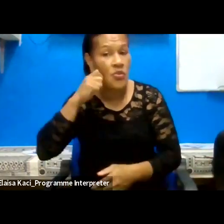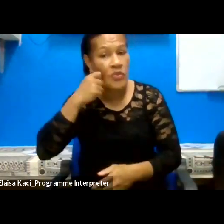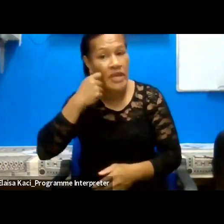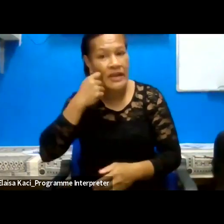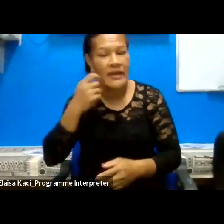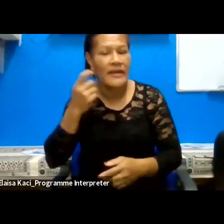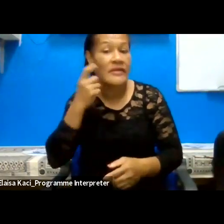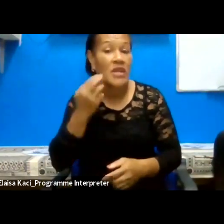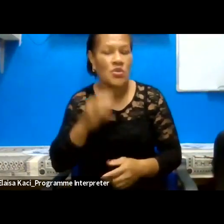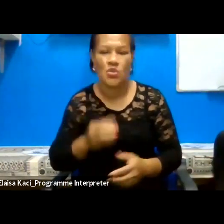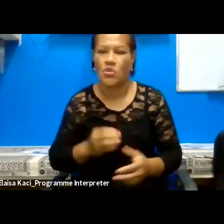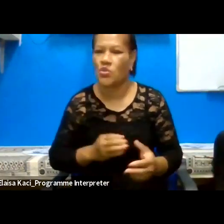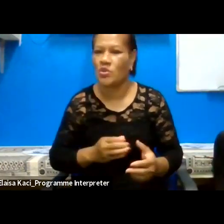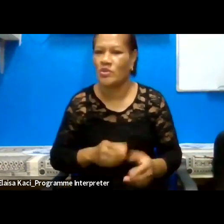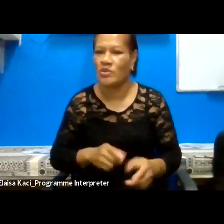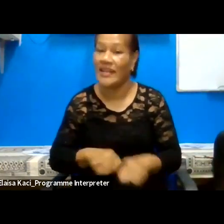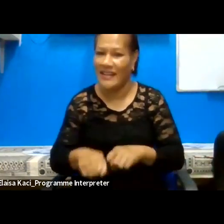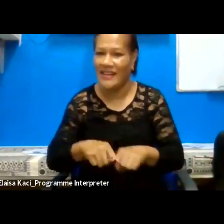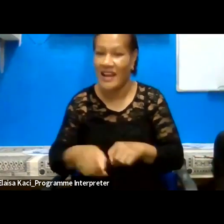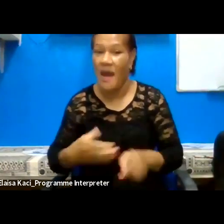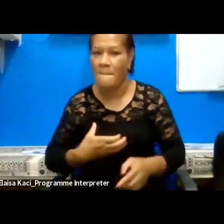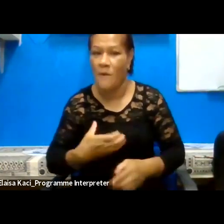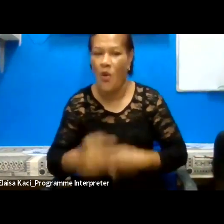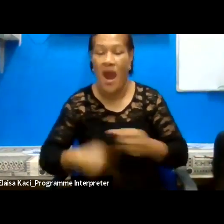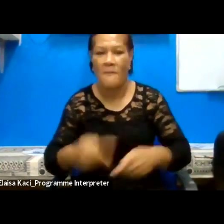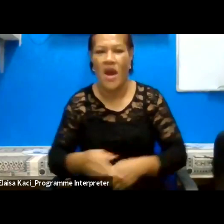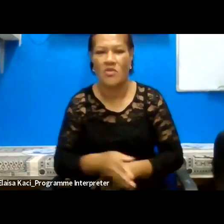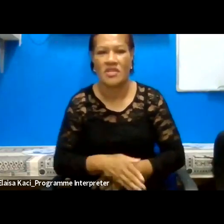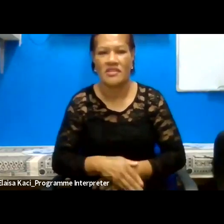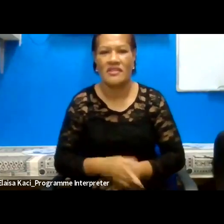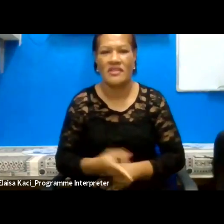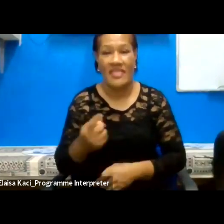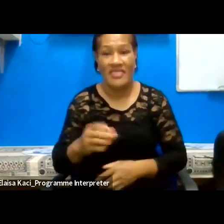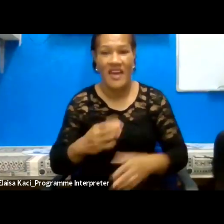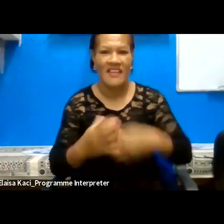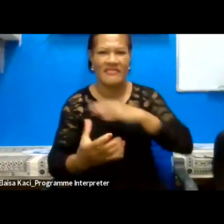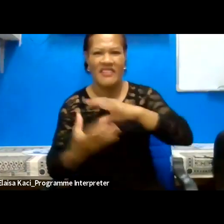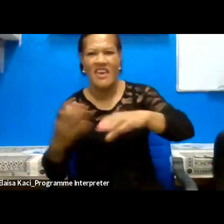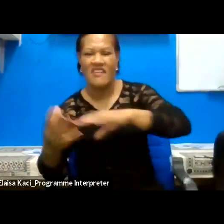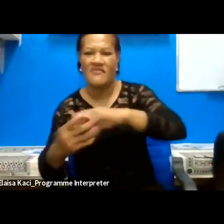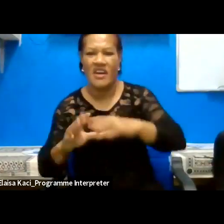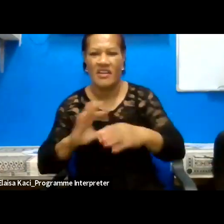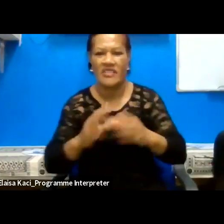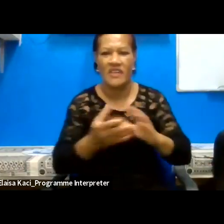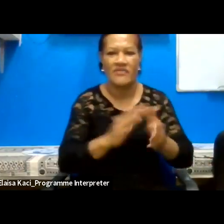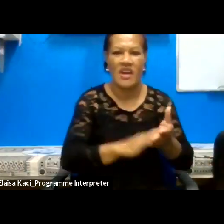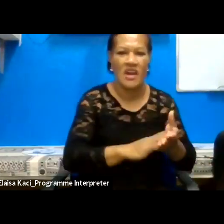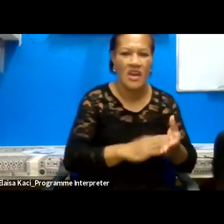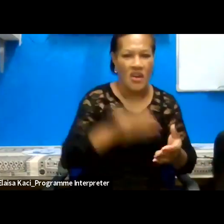much on behalf of associations